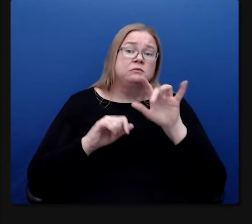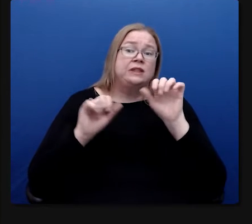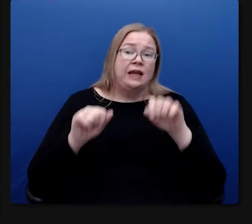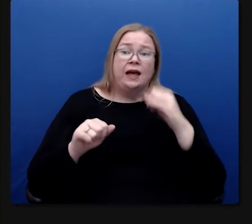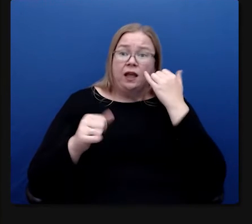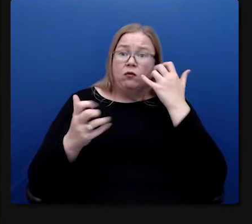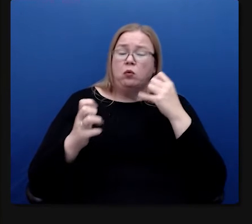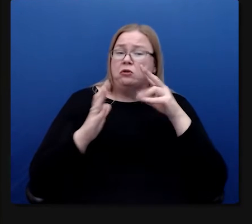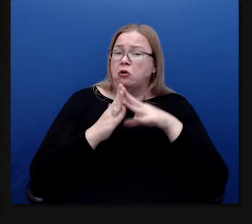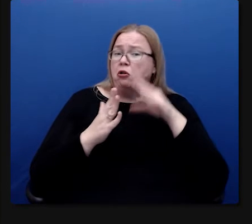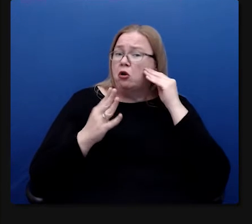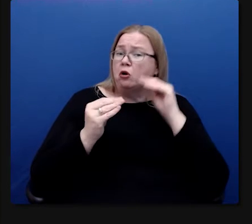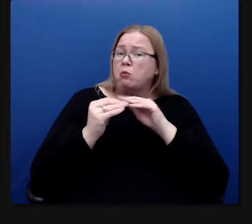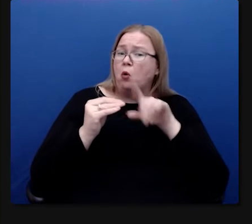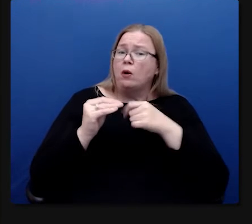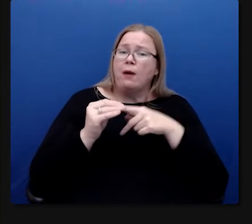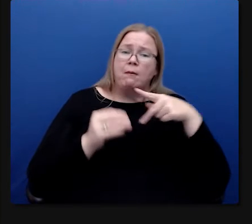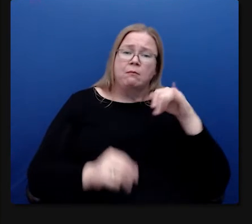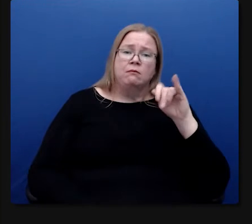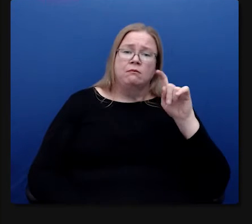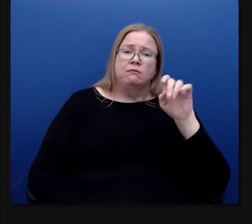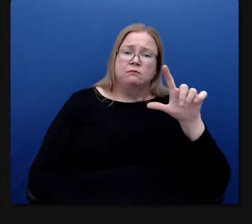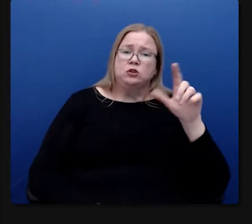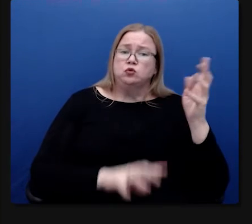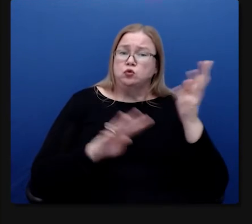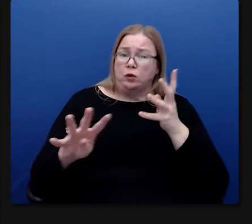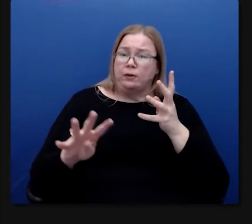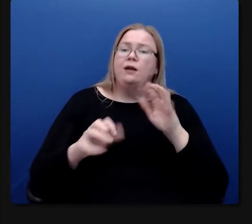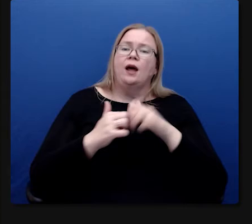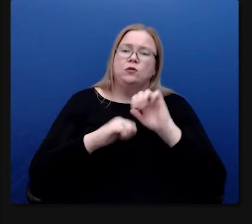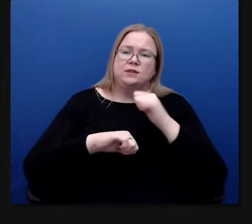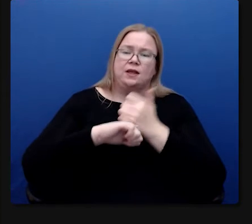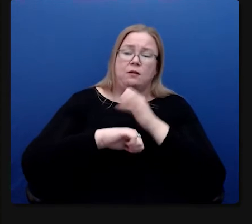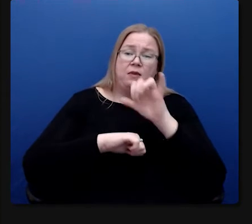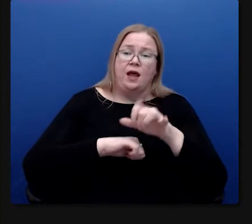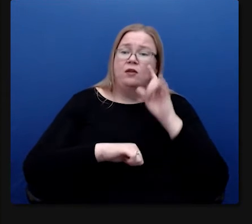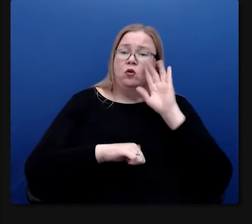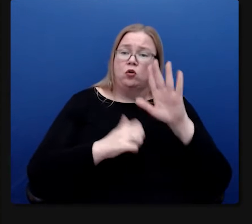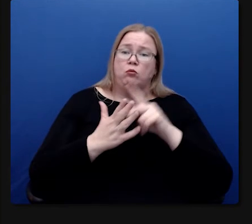if you'd like to read more about pixel streaming and how to set it up for your project.